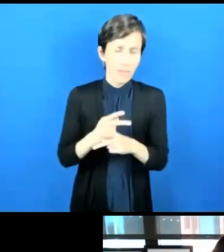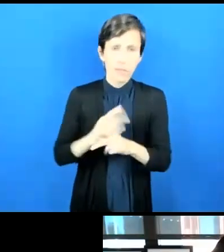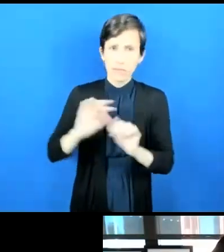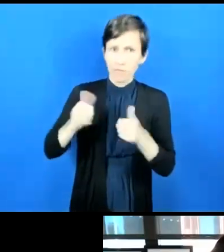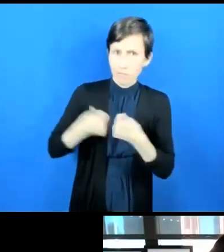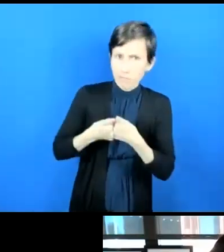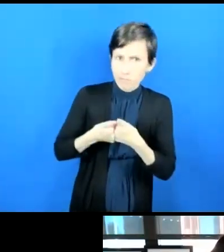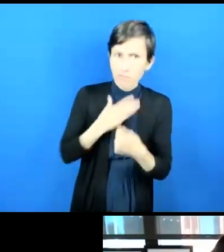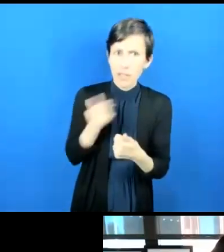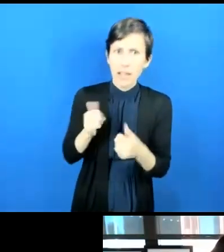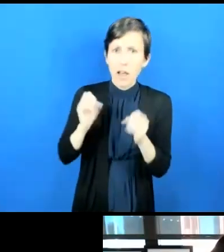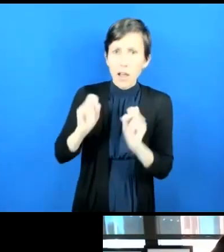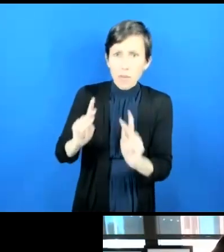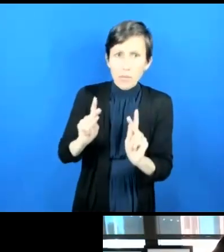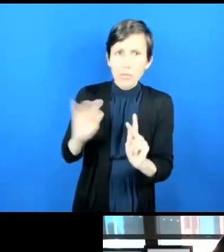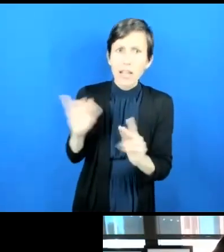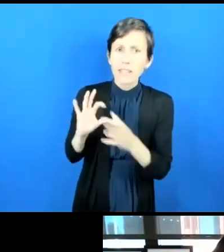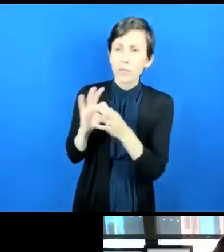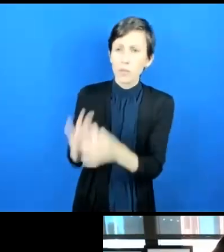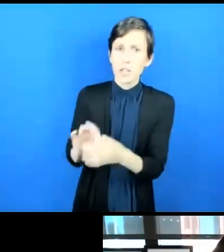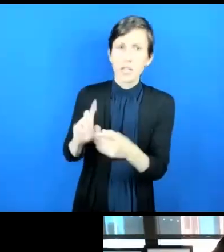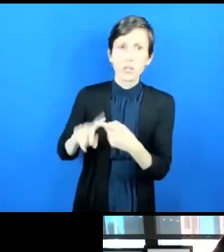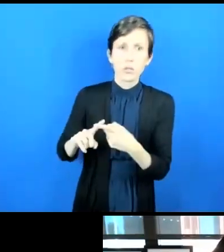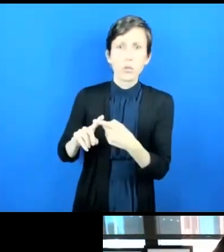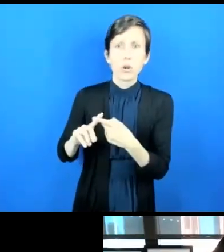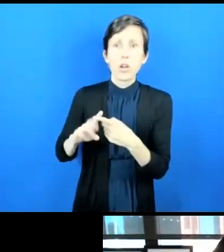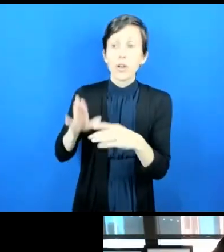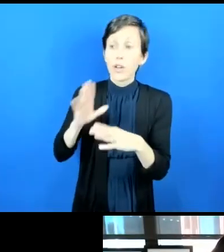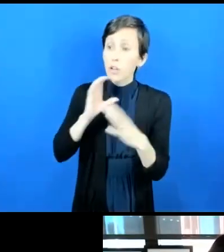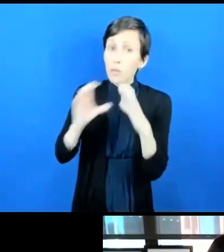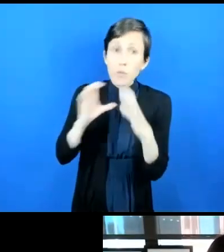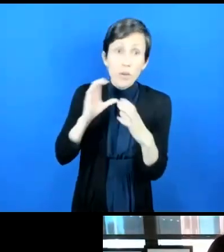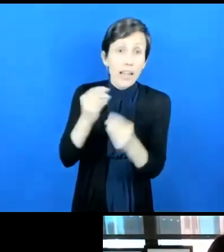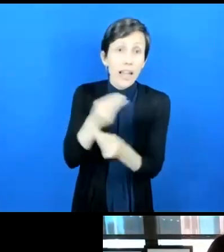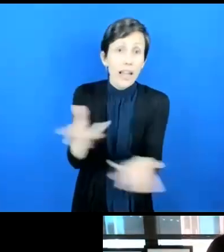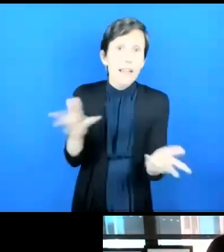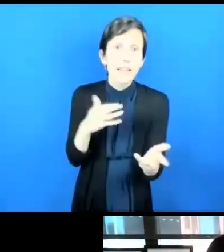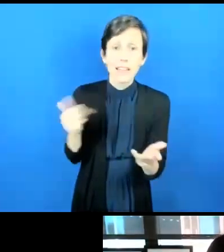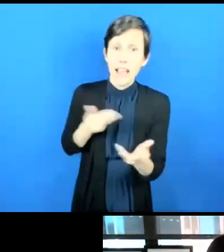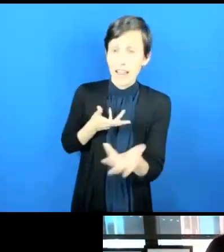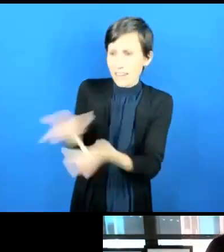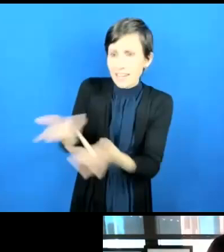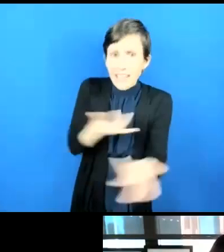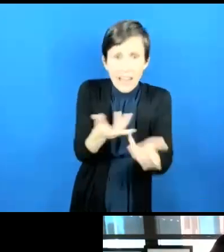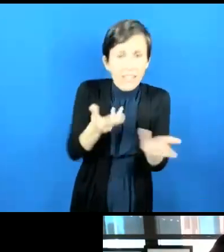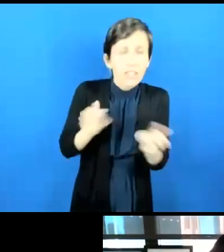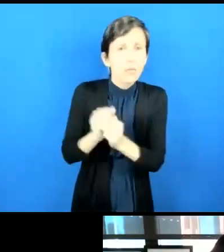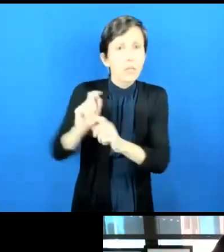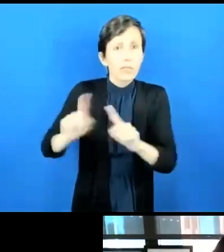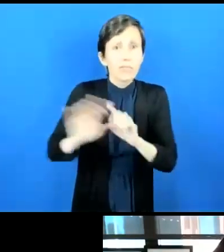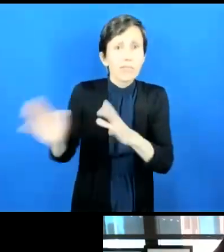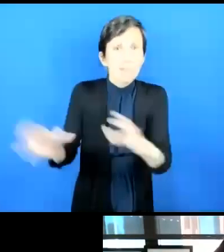and opportunities as it relates to communicating and engaging across difference how we make decisions about